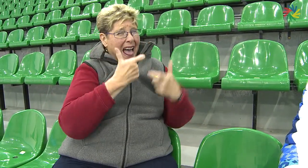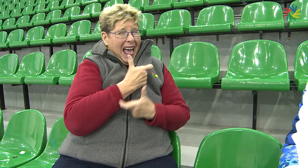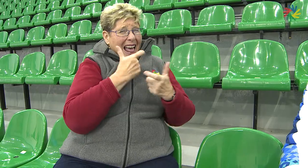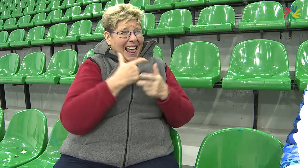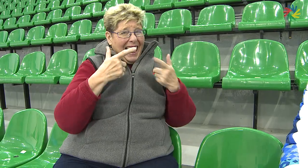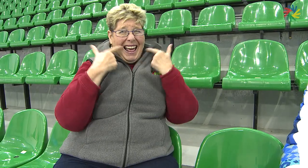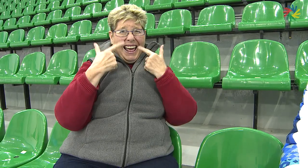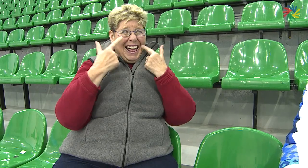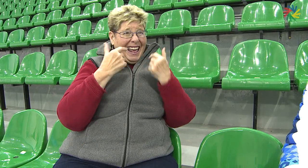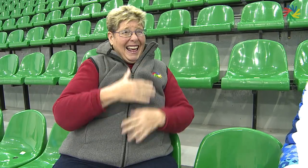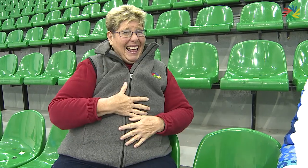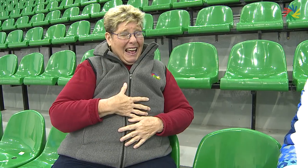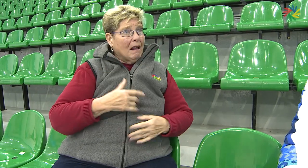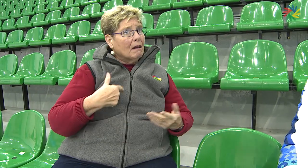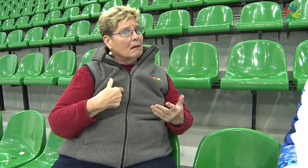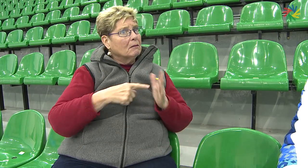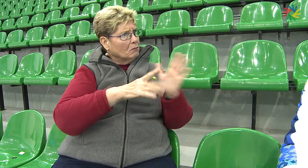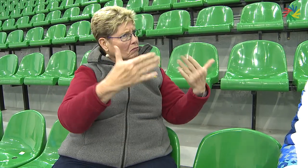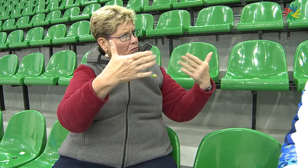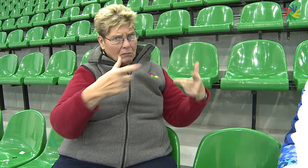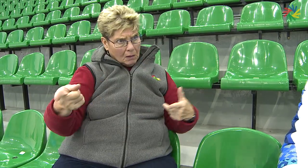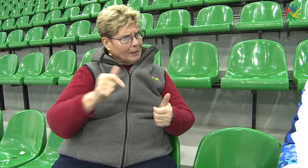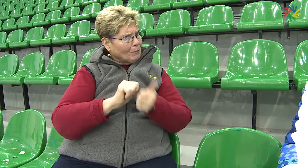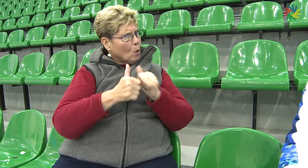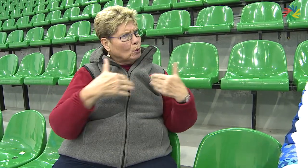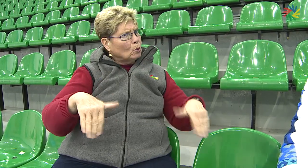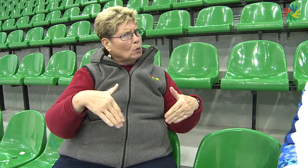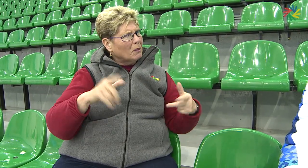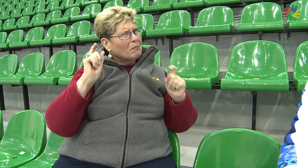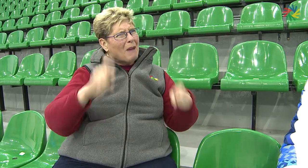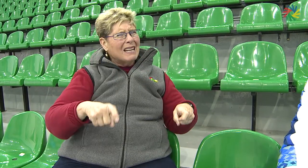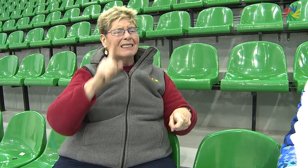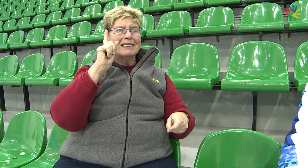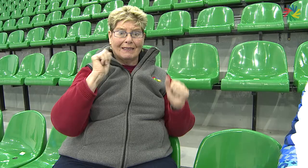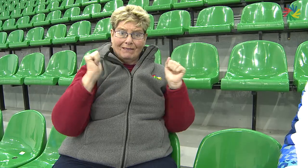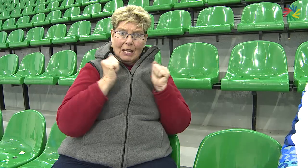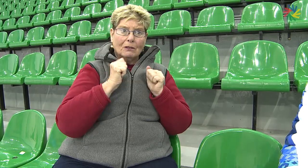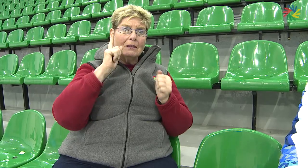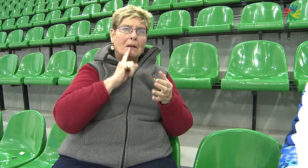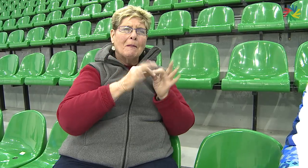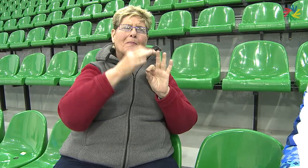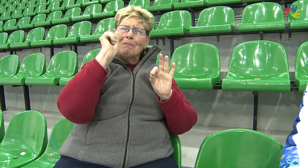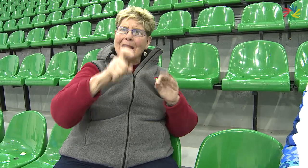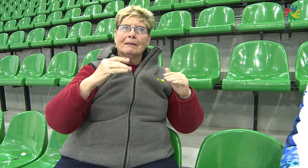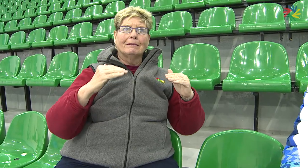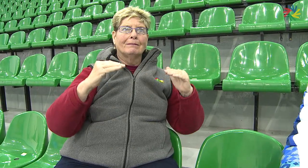Oh, and the Deaf people in the audience were having a good time laughing at us. This was my purpose, to show them that curling is indeed a sport. The Winter Deaflympics has to